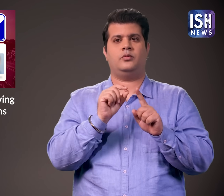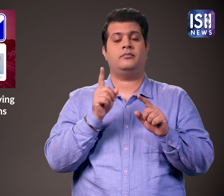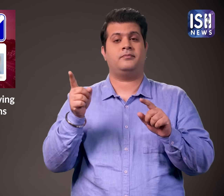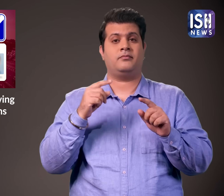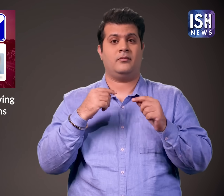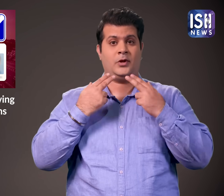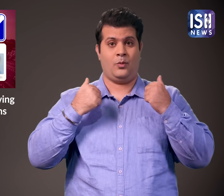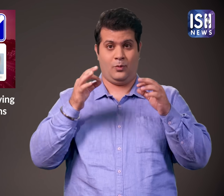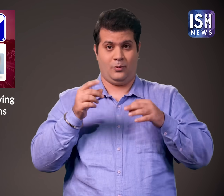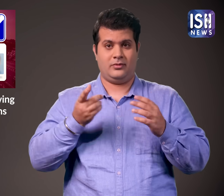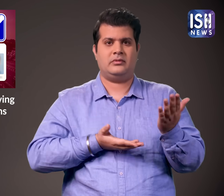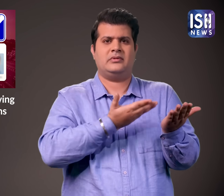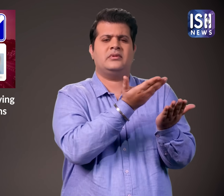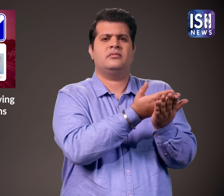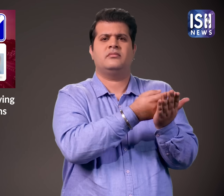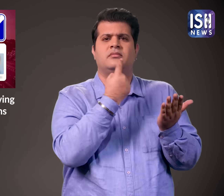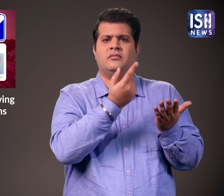The Court also suggested that